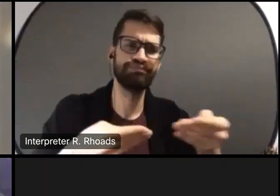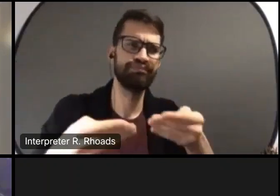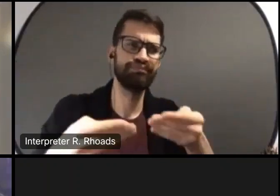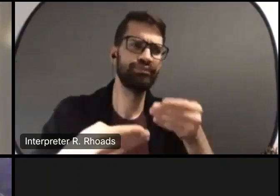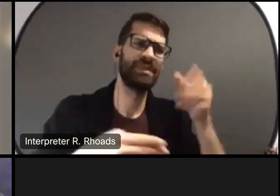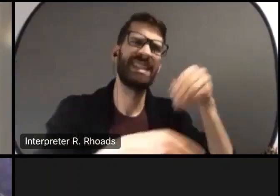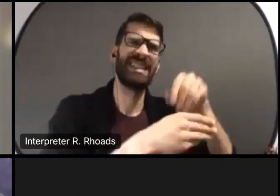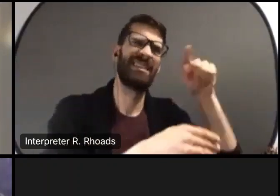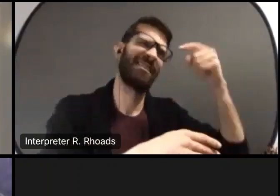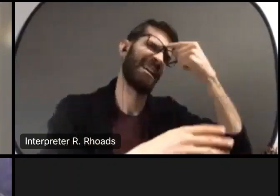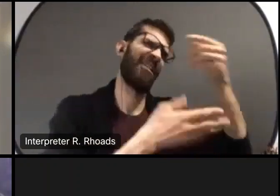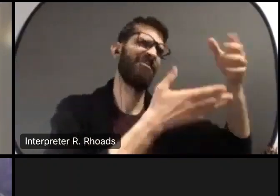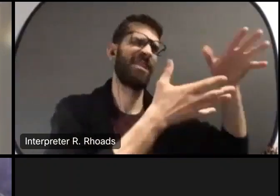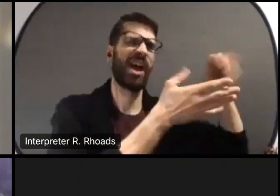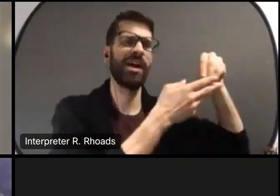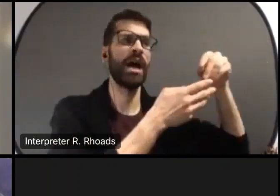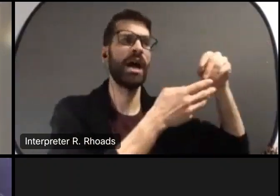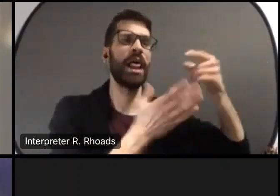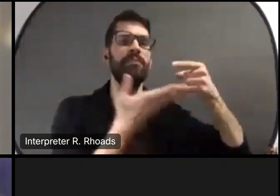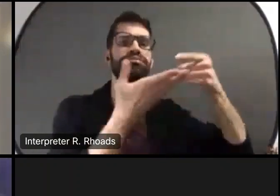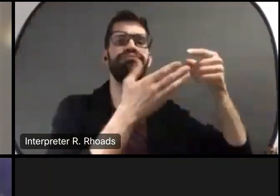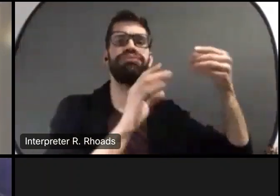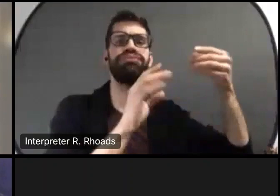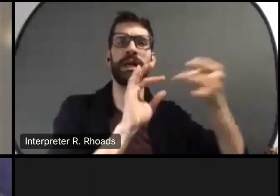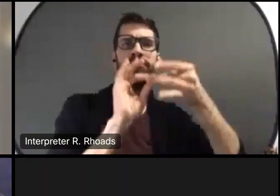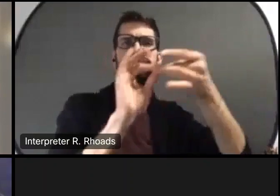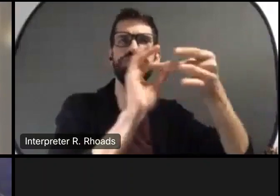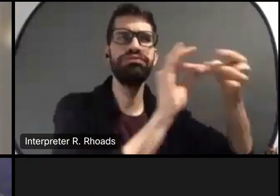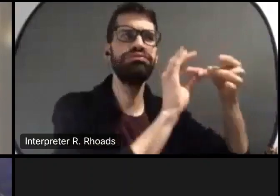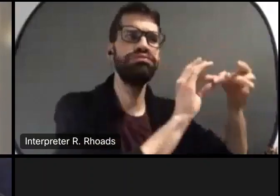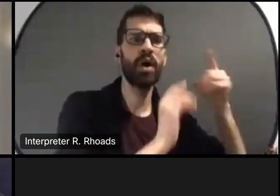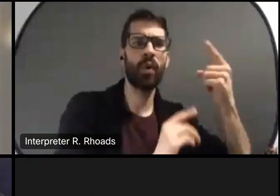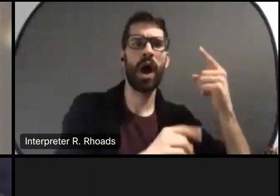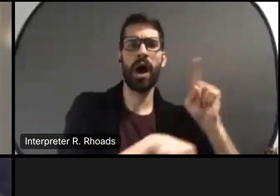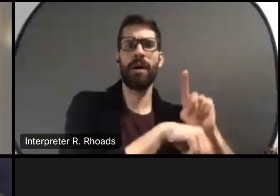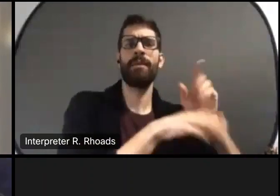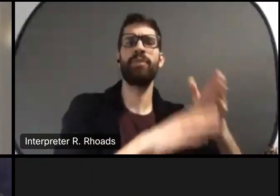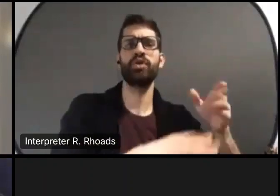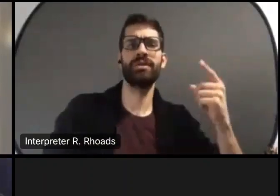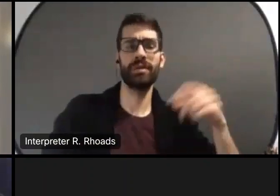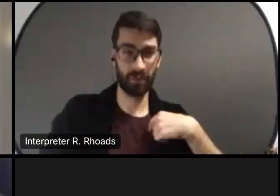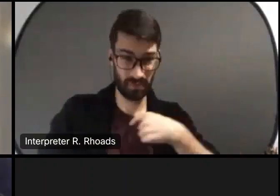are we going to be provided a list of those people with contact names numbers that kind of thing?